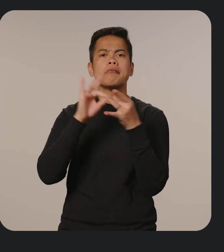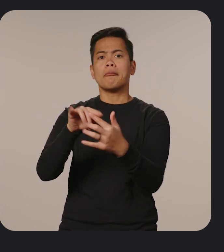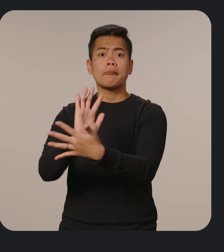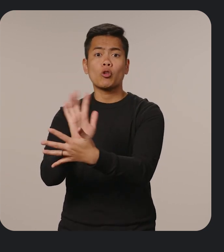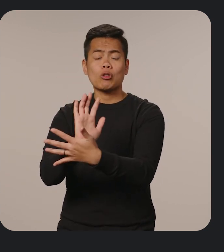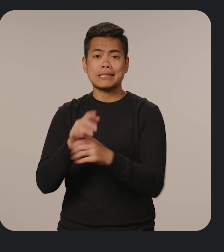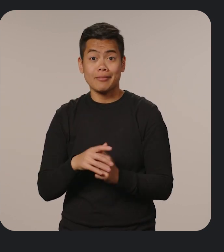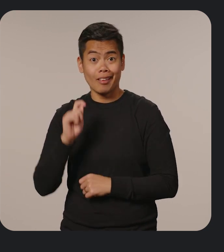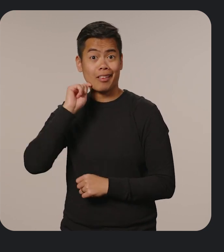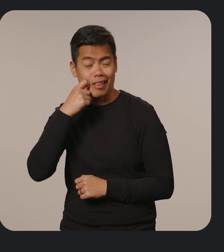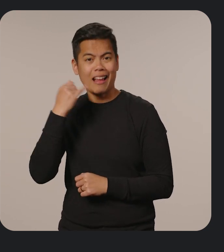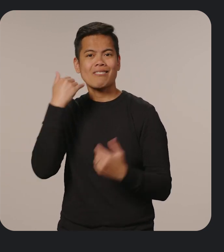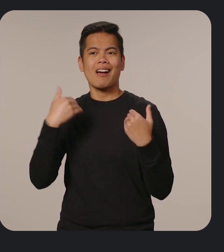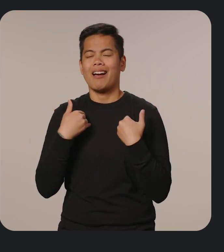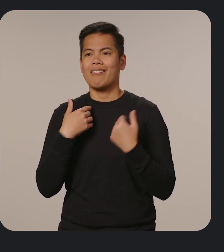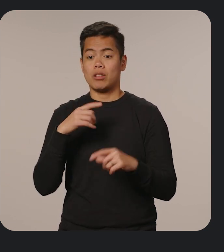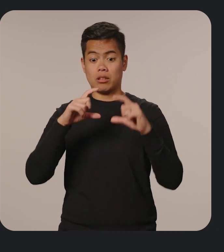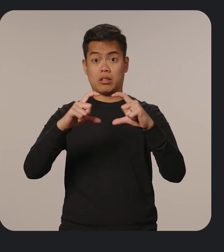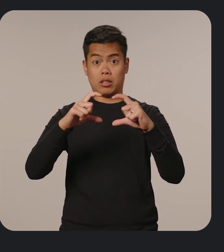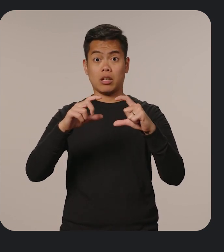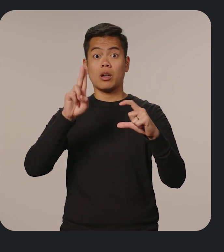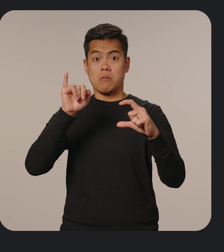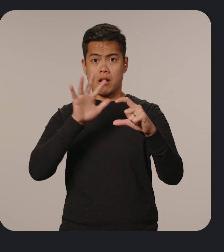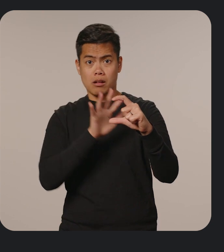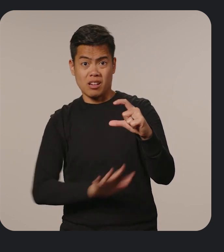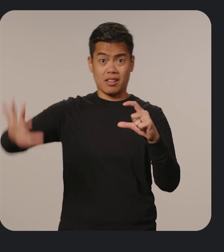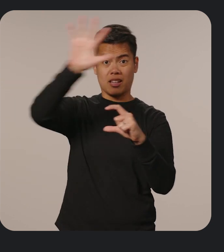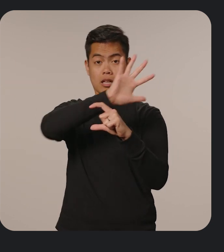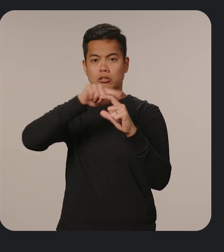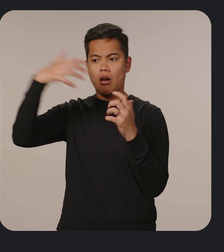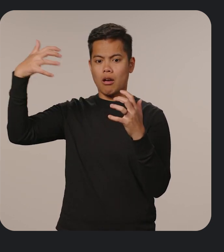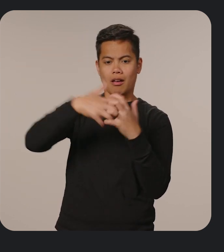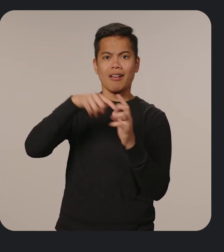As you scroll through different movies, the card would change colors to match the poster,